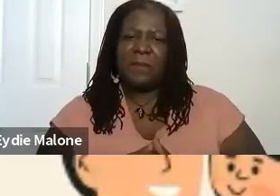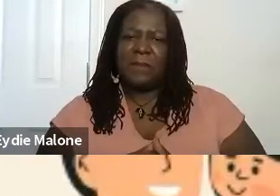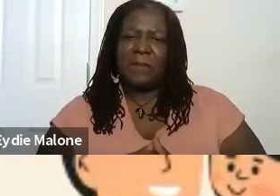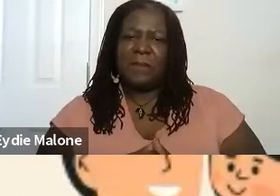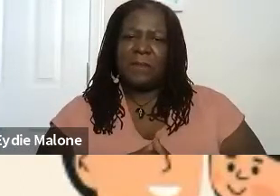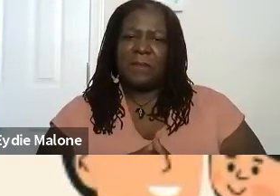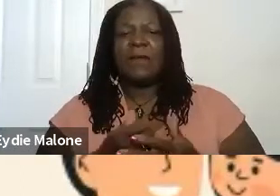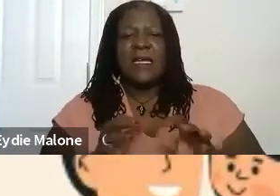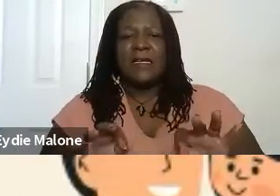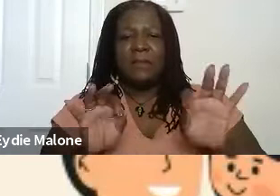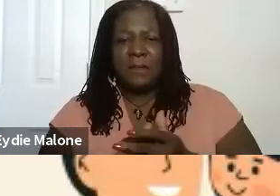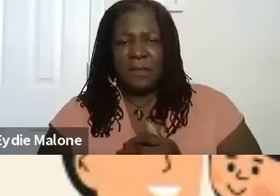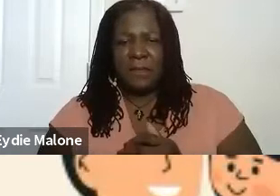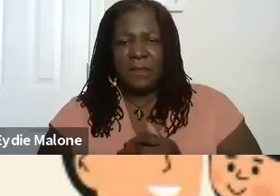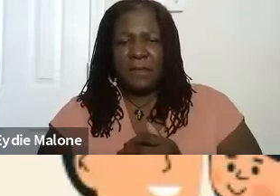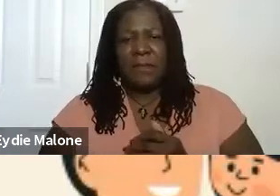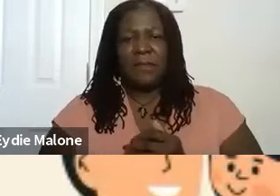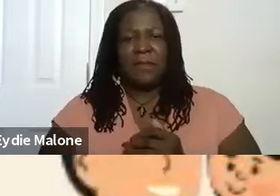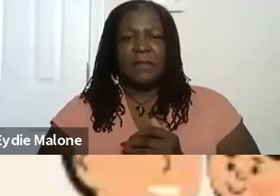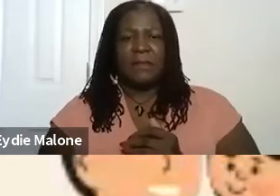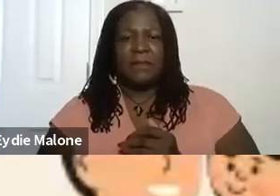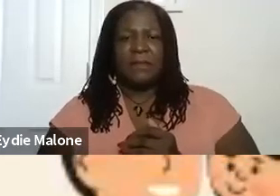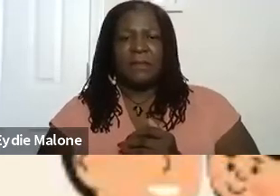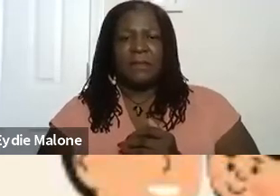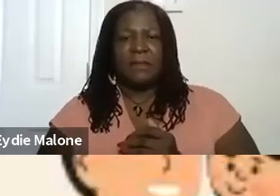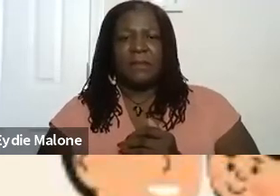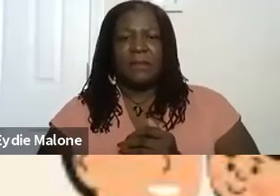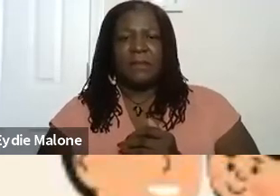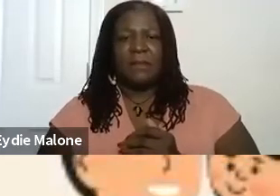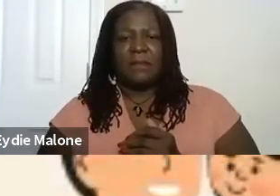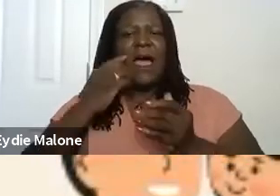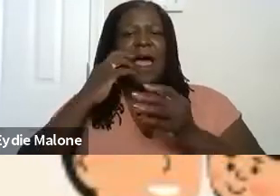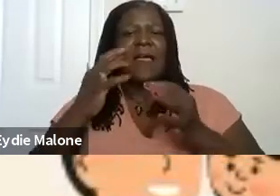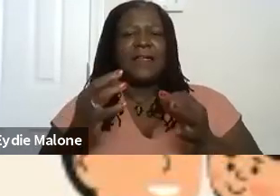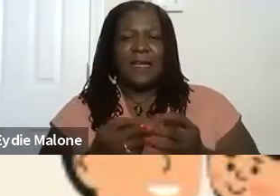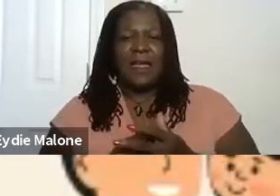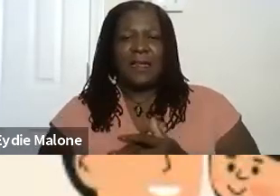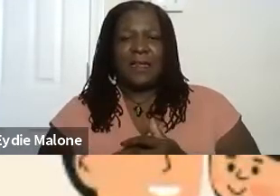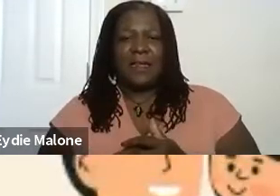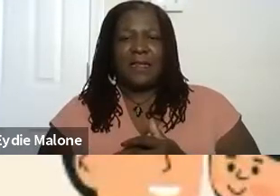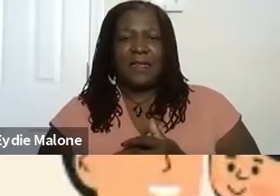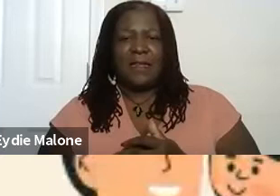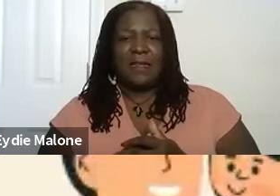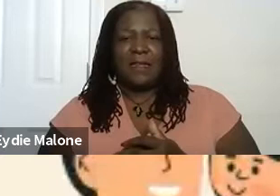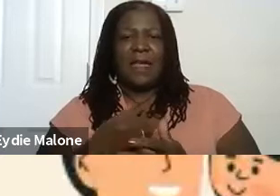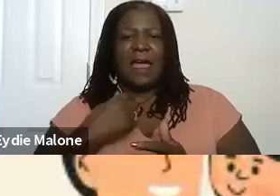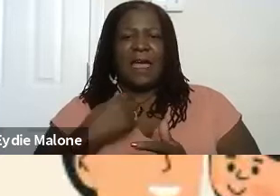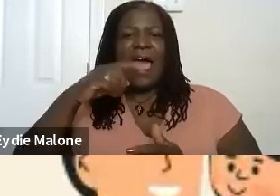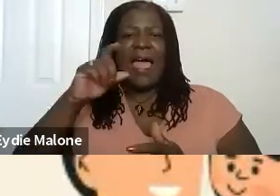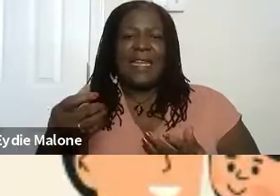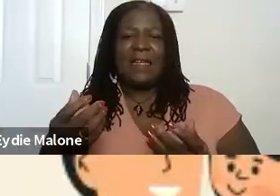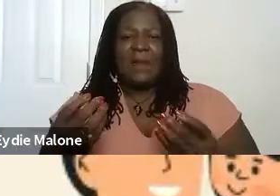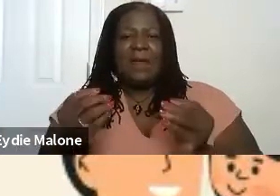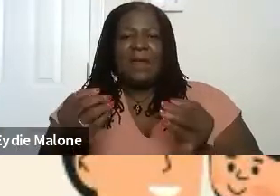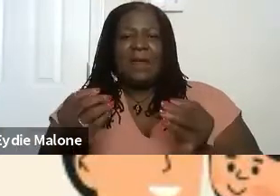And I realized that I wanted to have more of a life. I want to be able to see more of